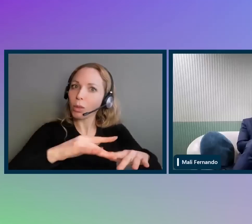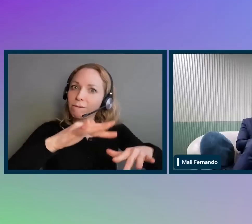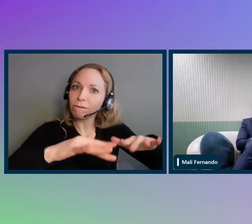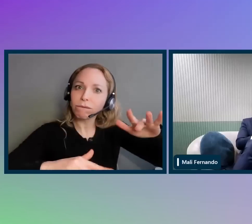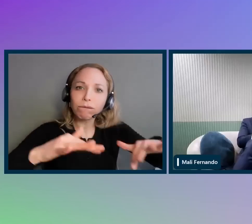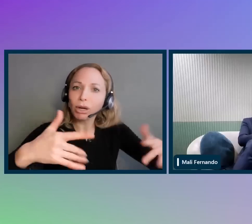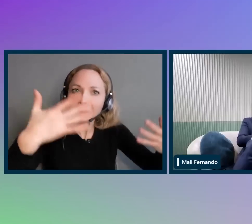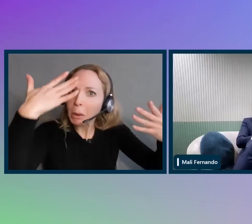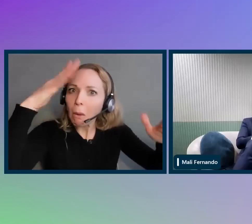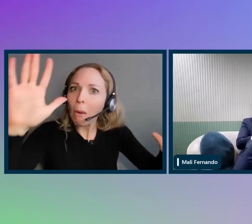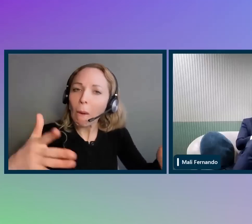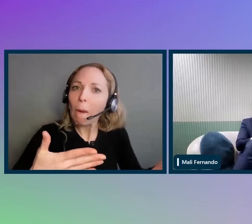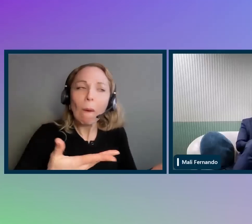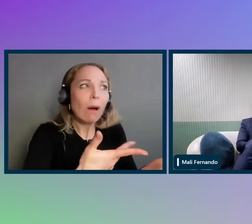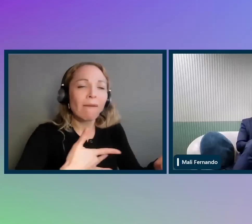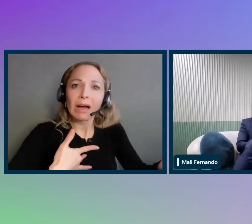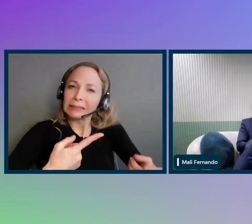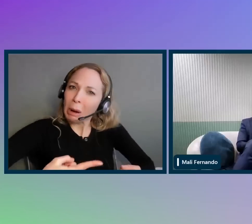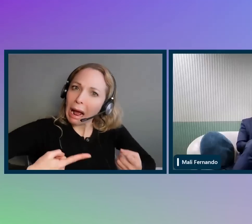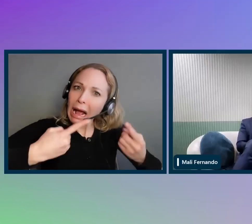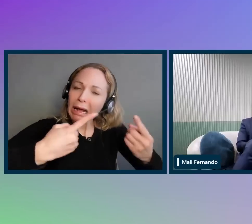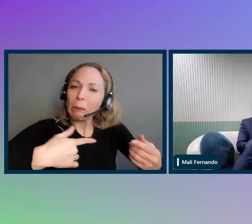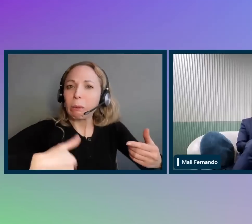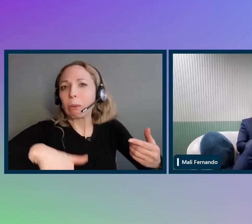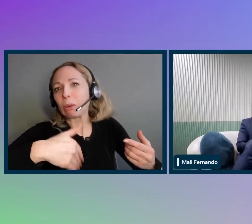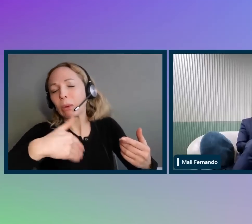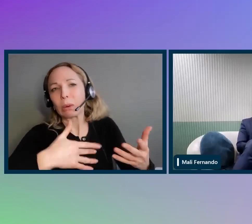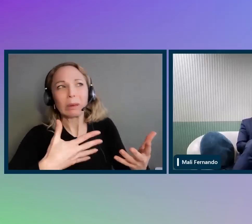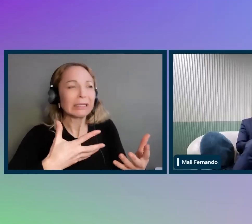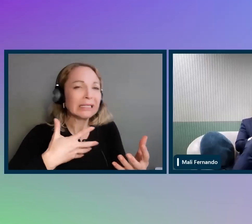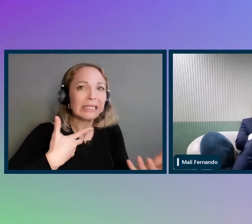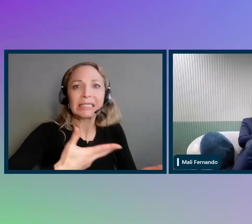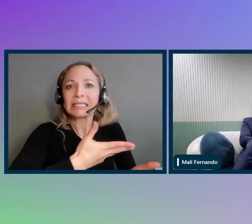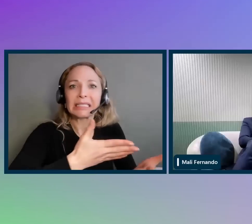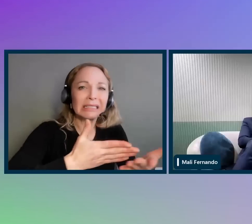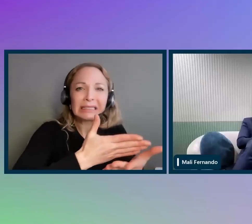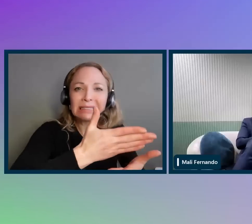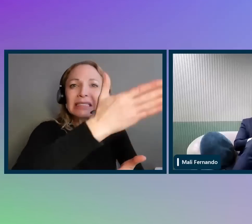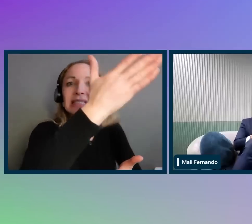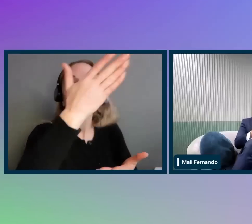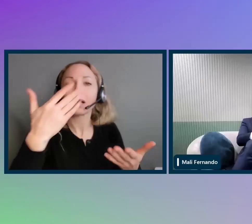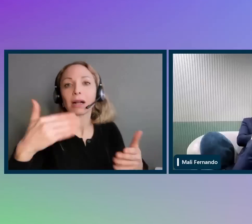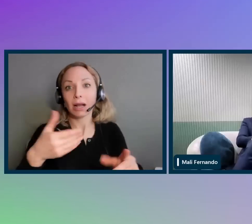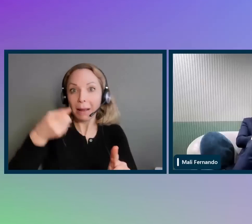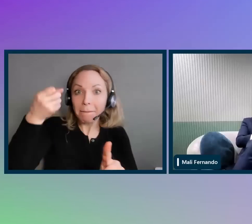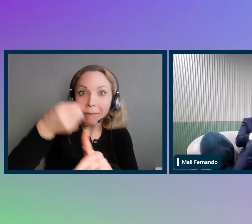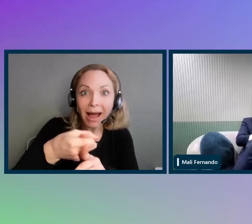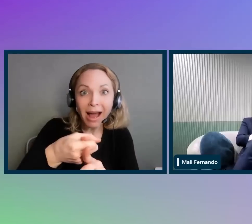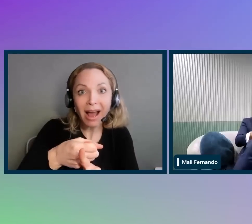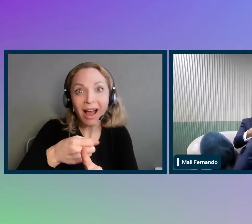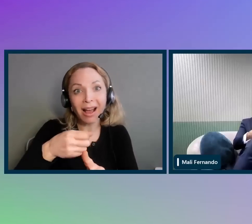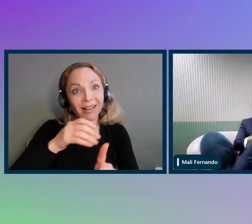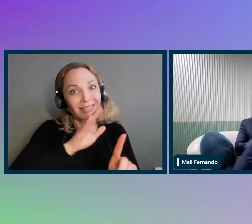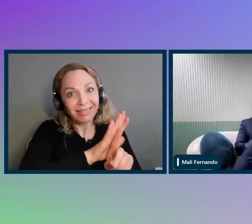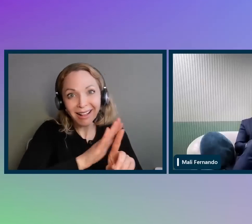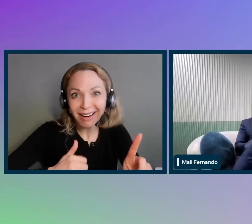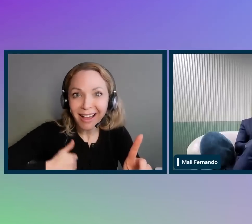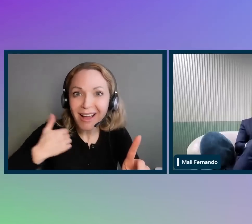and the impact that has had on their life more broadly in terms of employment opportunities, how they see themselves, how society sees themselves,